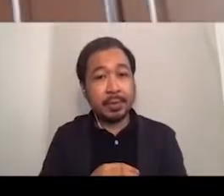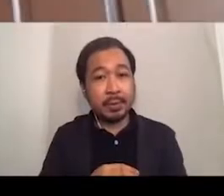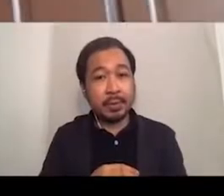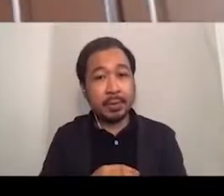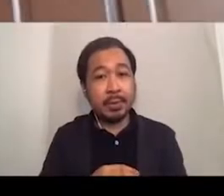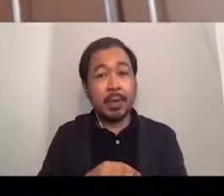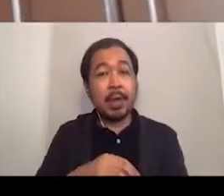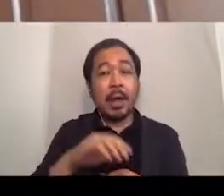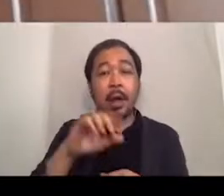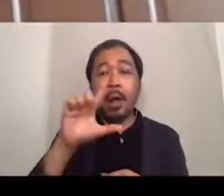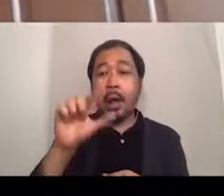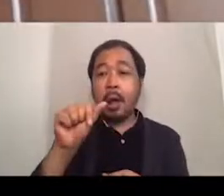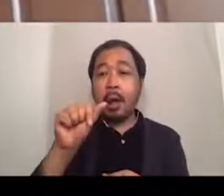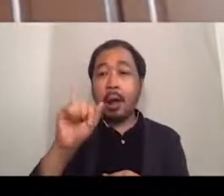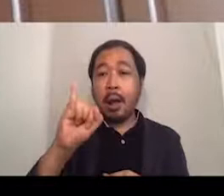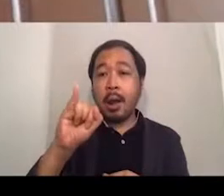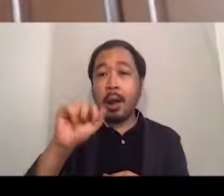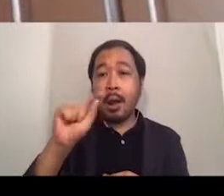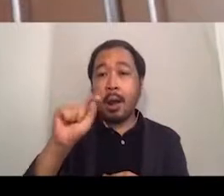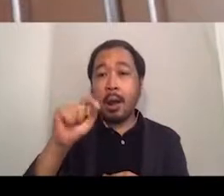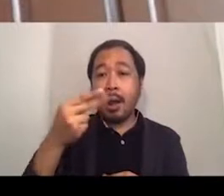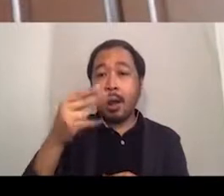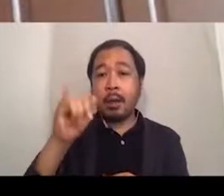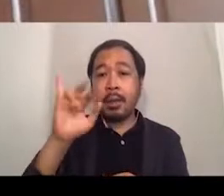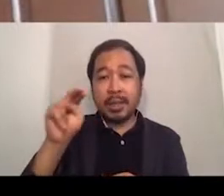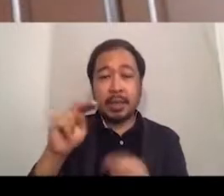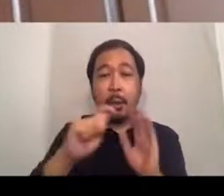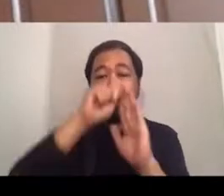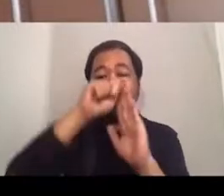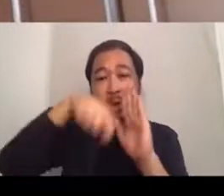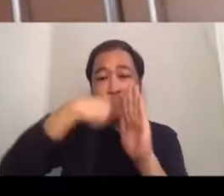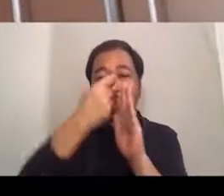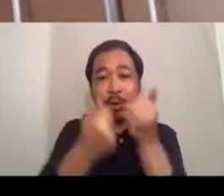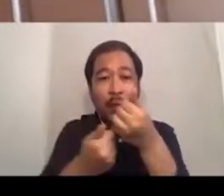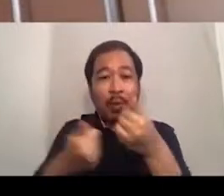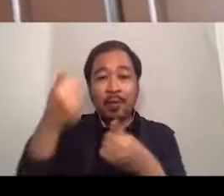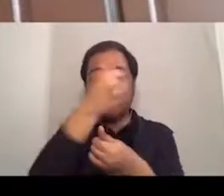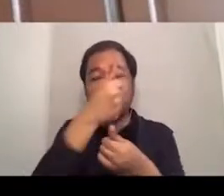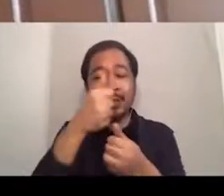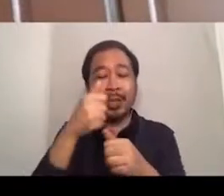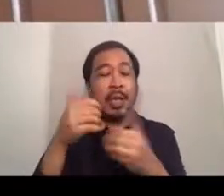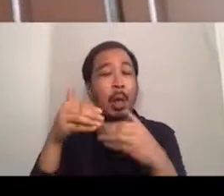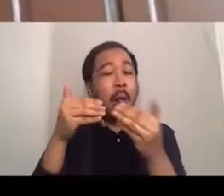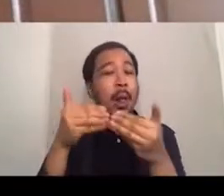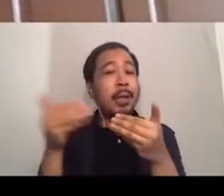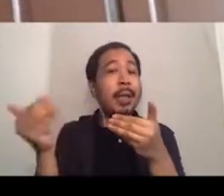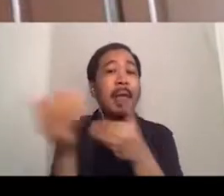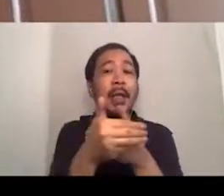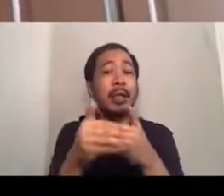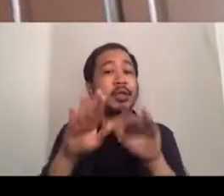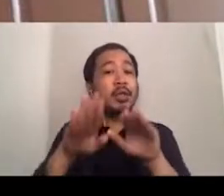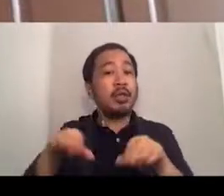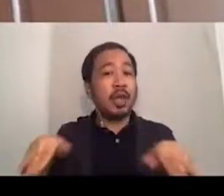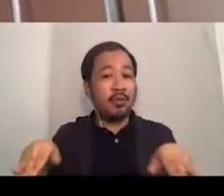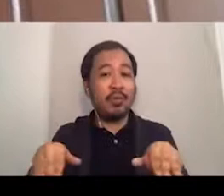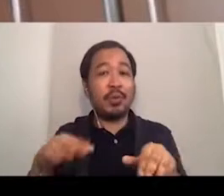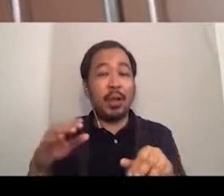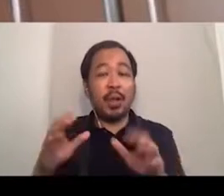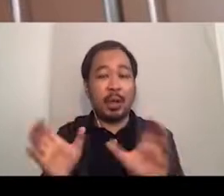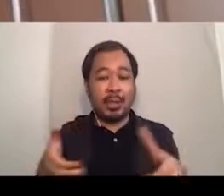Thank you very much Mr. Kaveh. I would like to just echo what Mr. Kawamori stated just now,